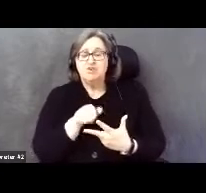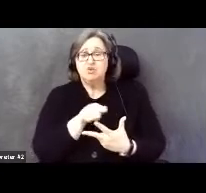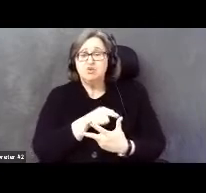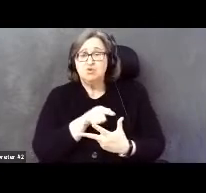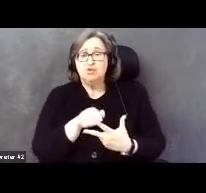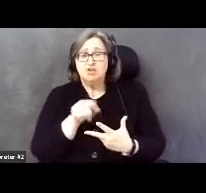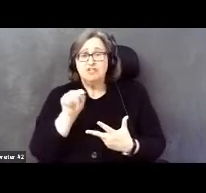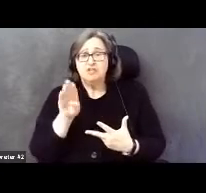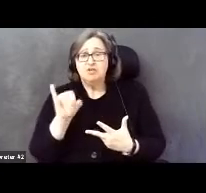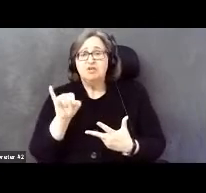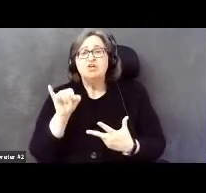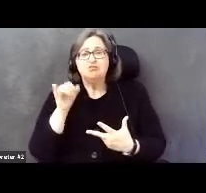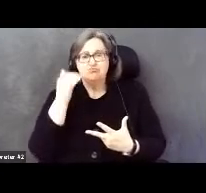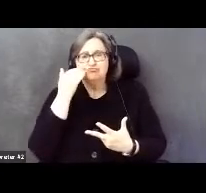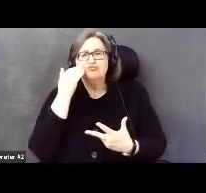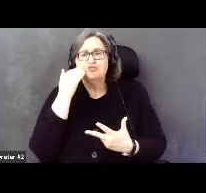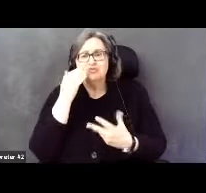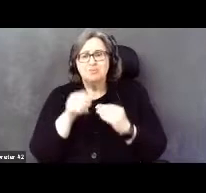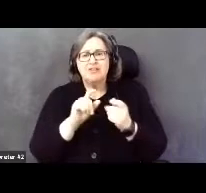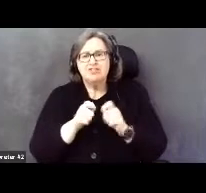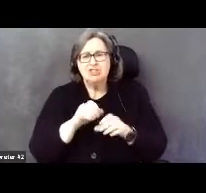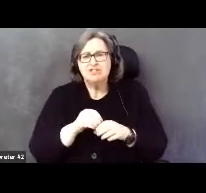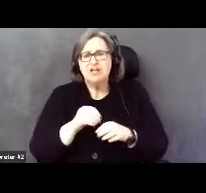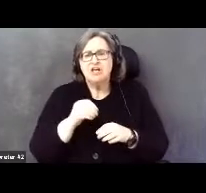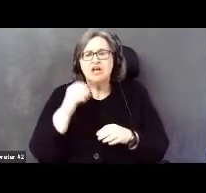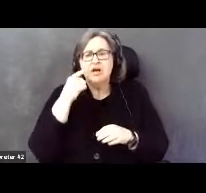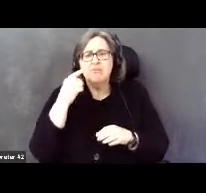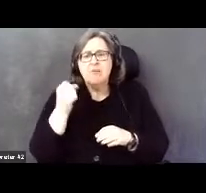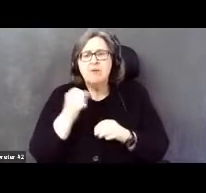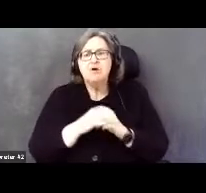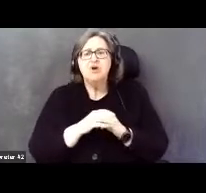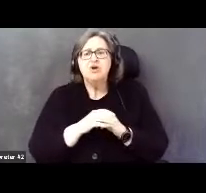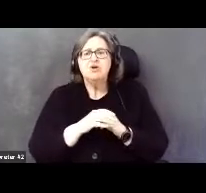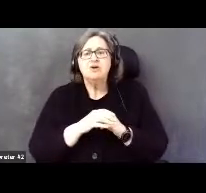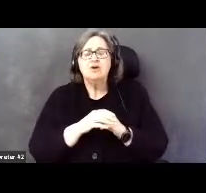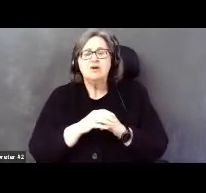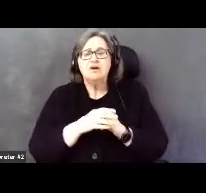you were aware of changes in your memory and concentration and attention. But the last